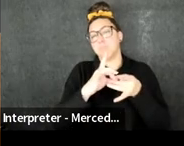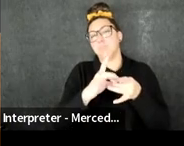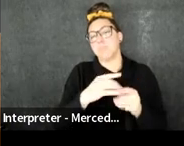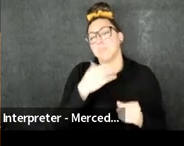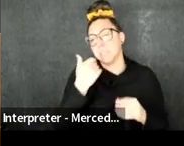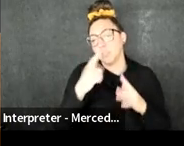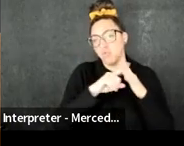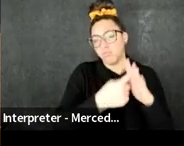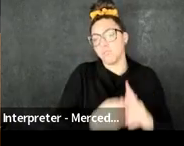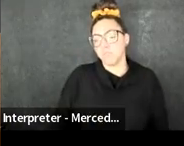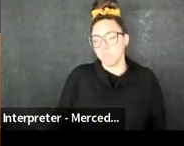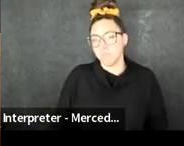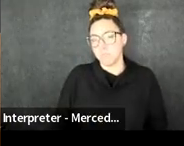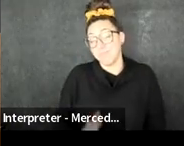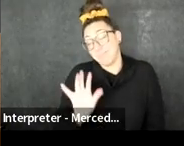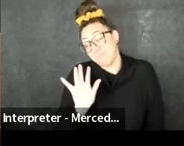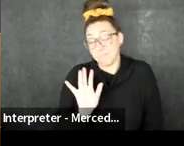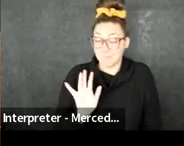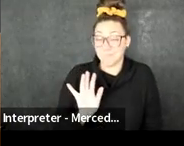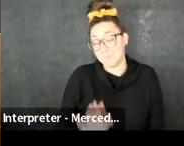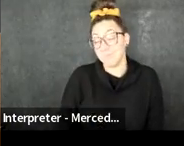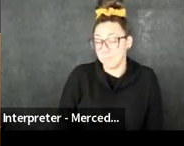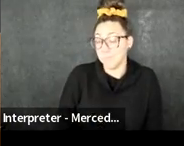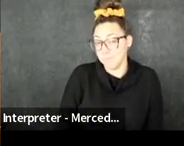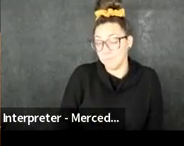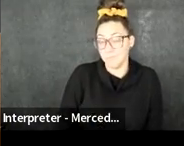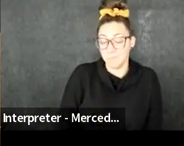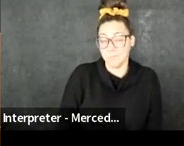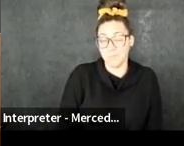That's really not a better initializing of the helping relationship